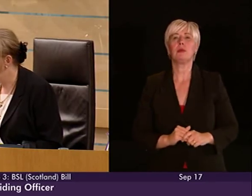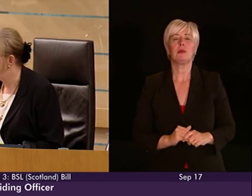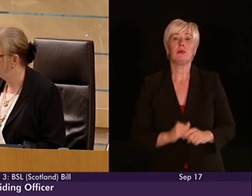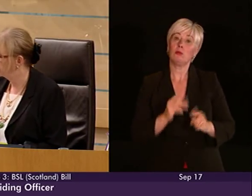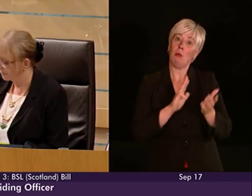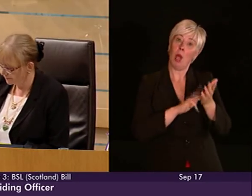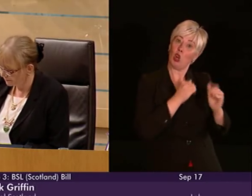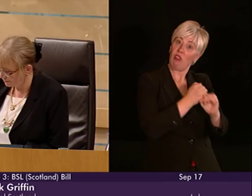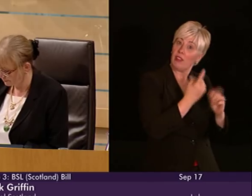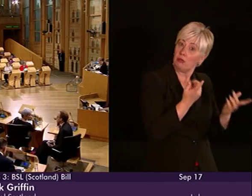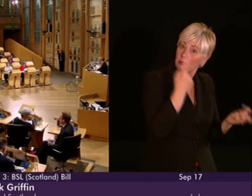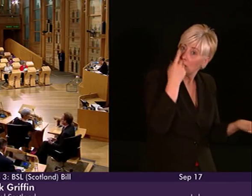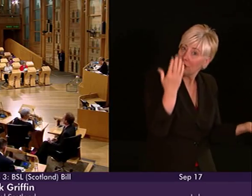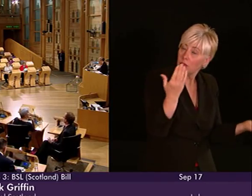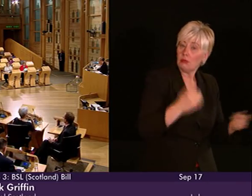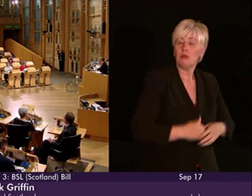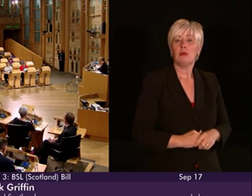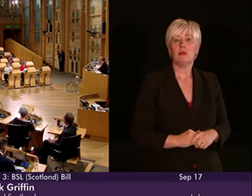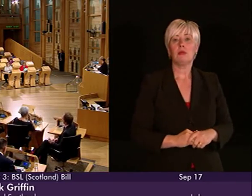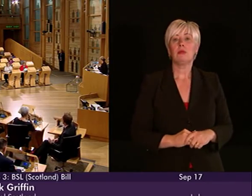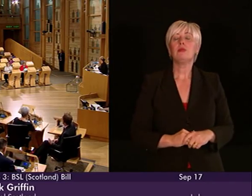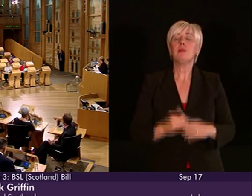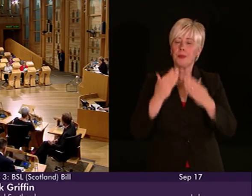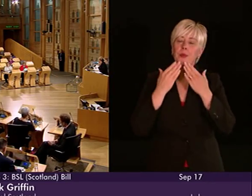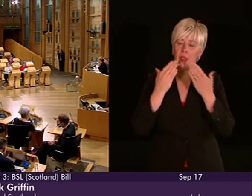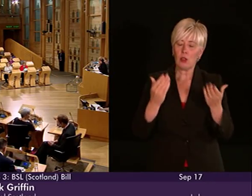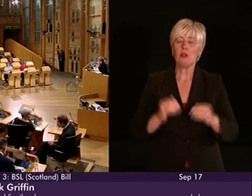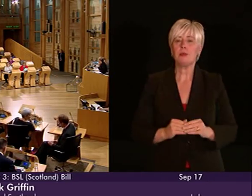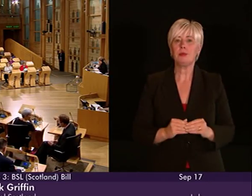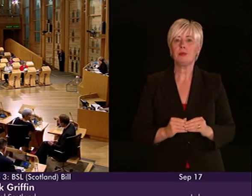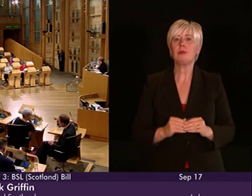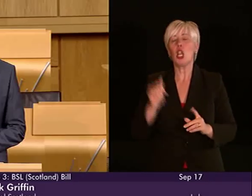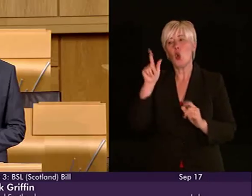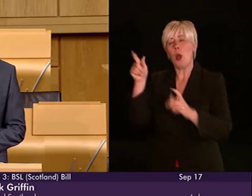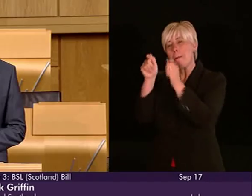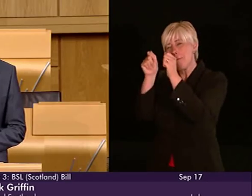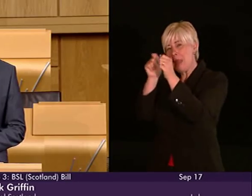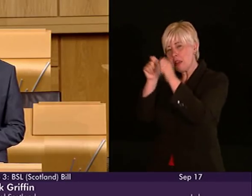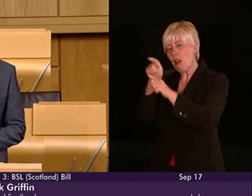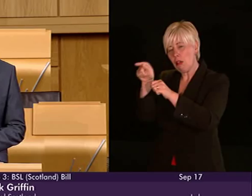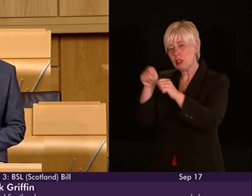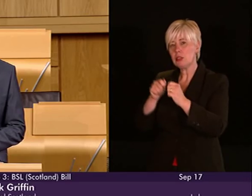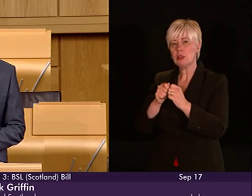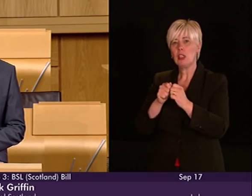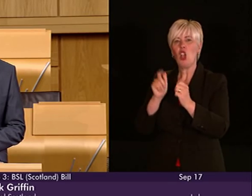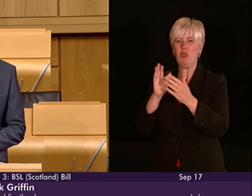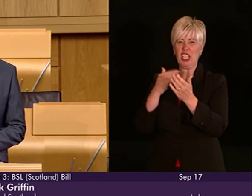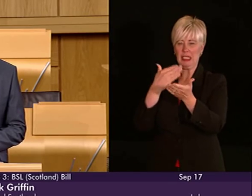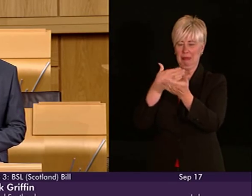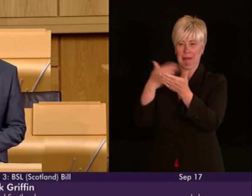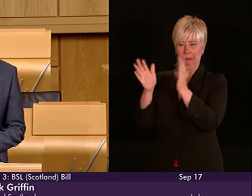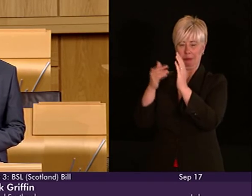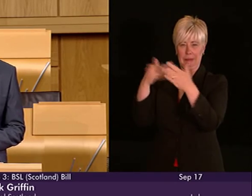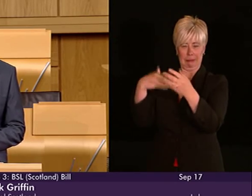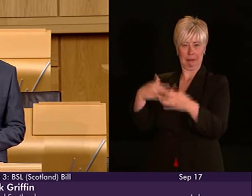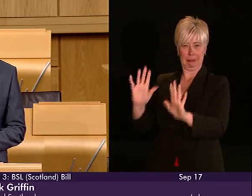Mark Griffin: I note these minor amendments, which are of a tidying-up nature and ensure